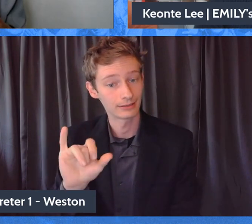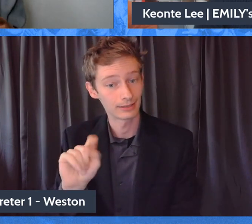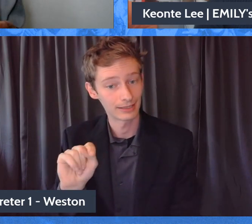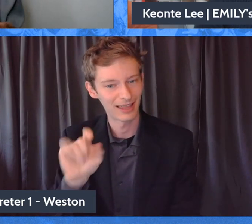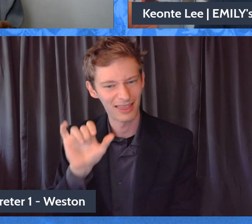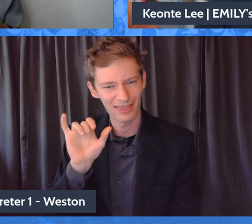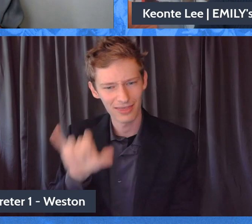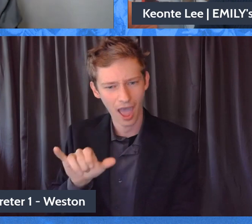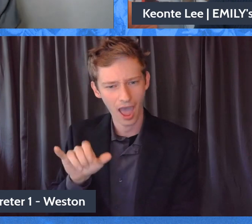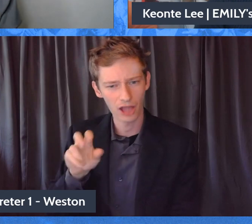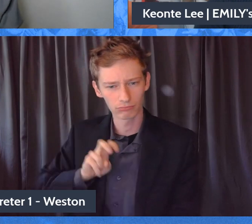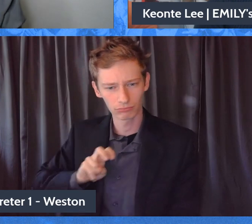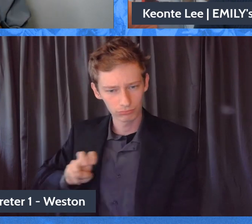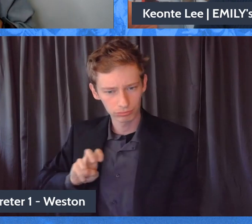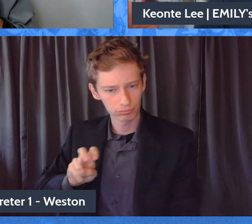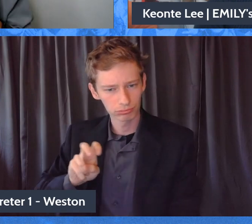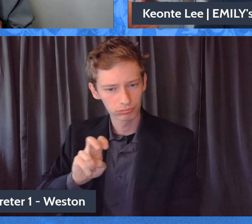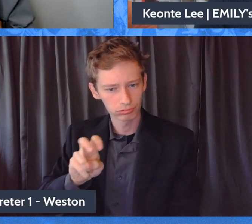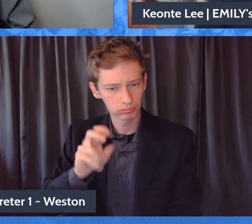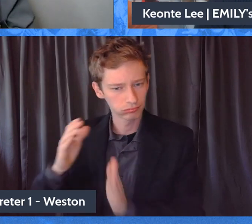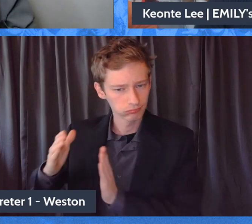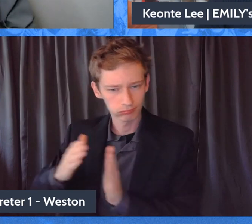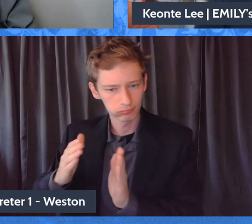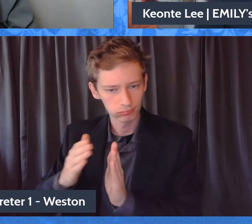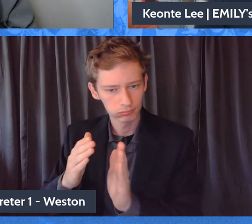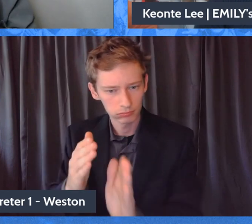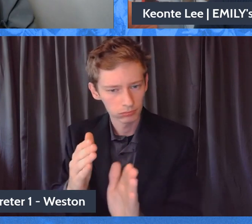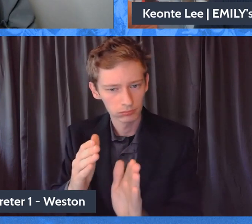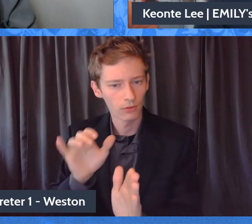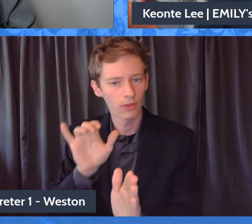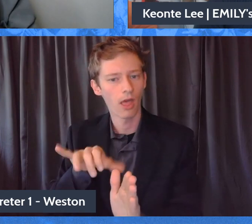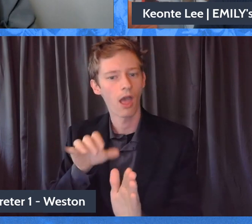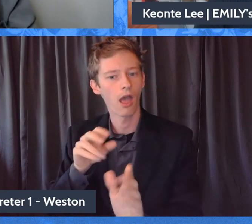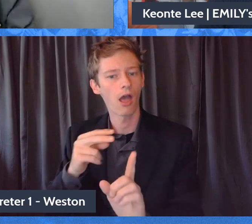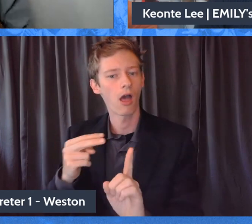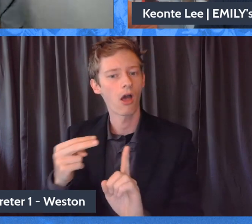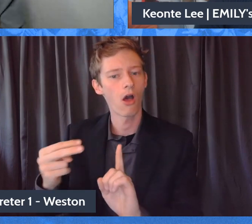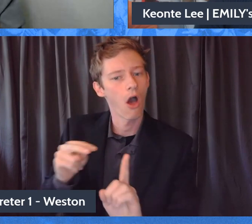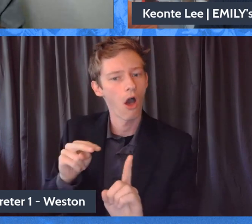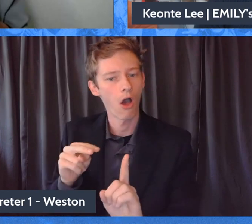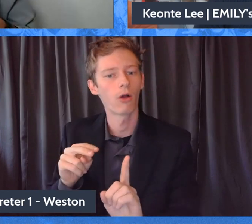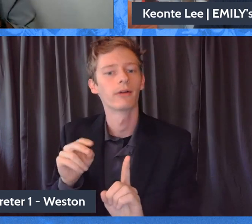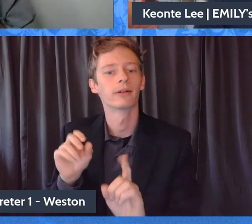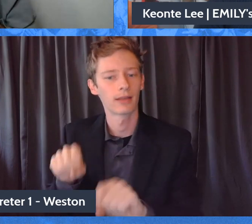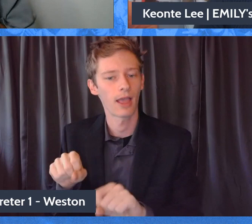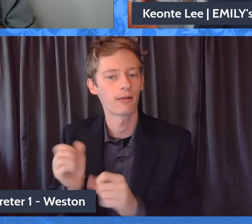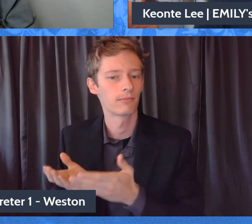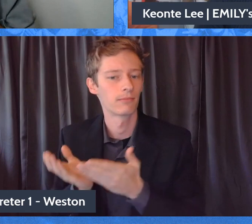the comprehensive nature of that journey where more women can see a bit of themselves and meet,